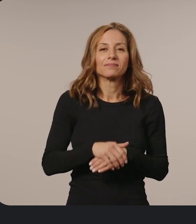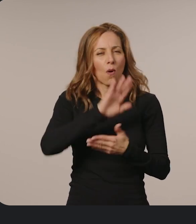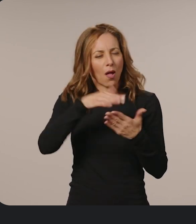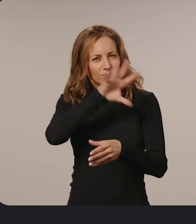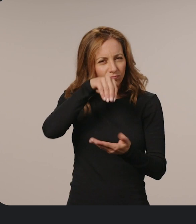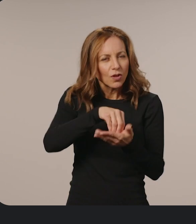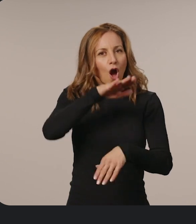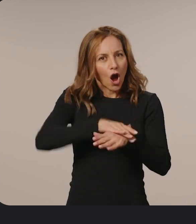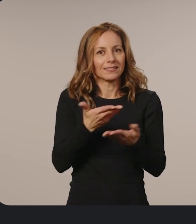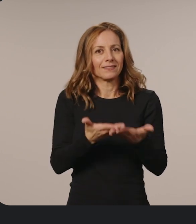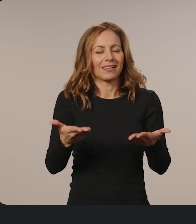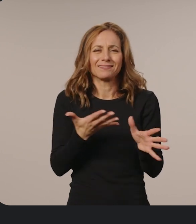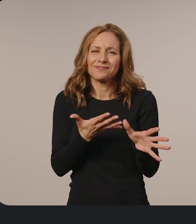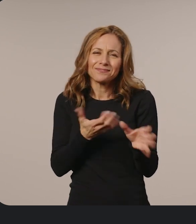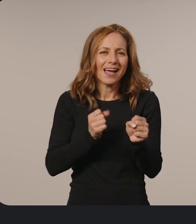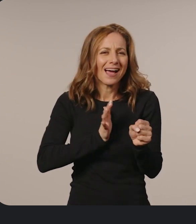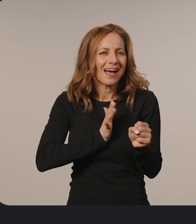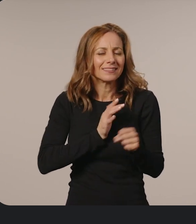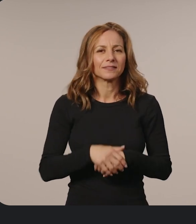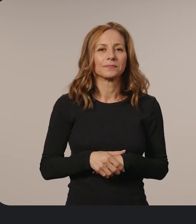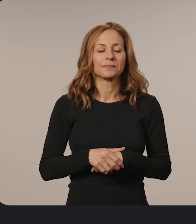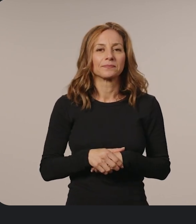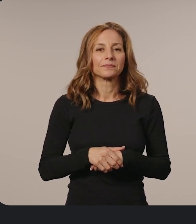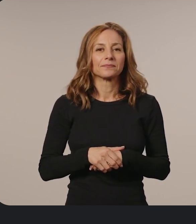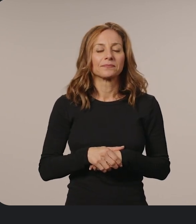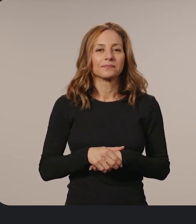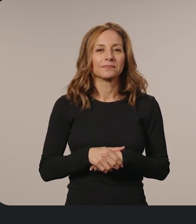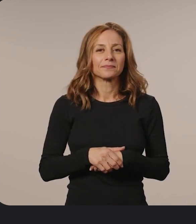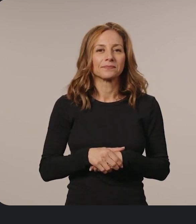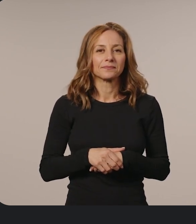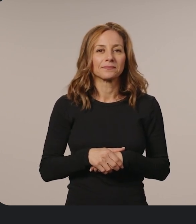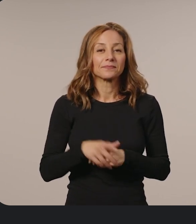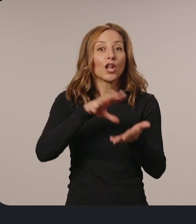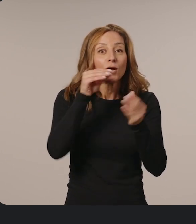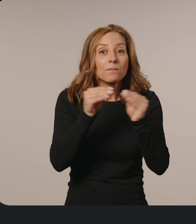here entirely on-device in as fast as a few seconds.